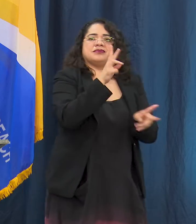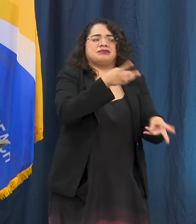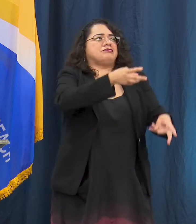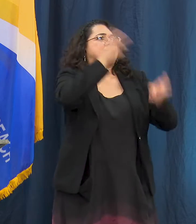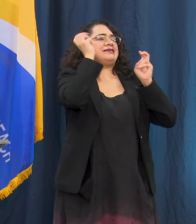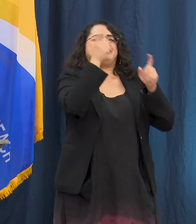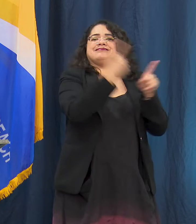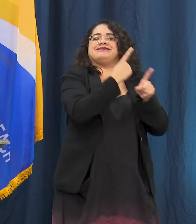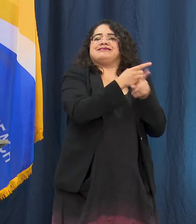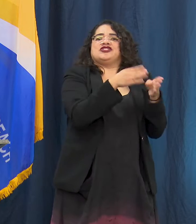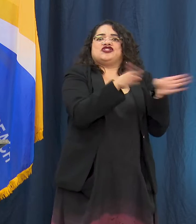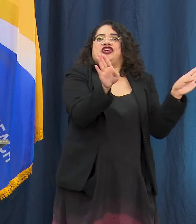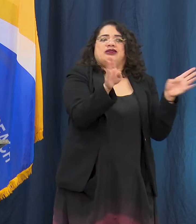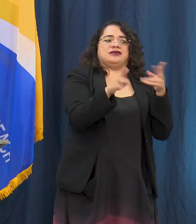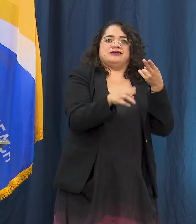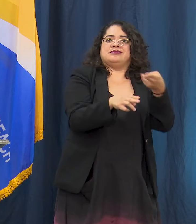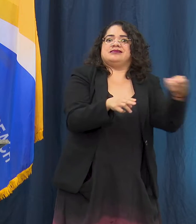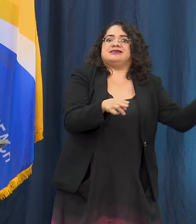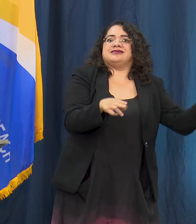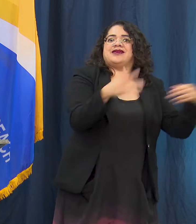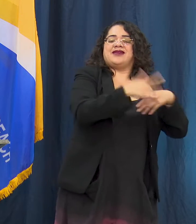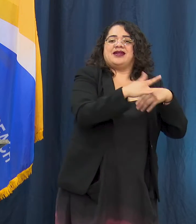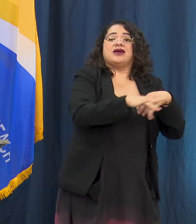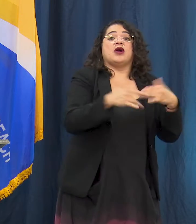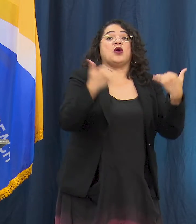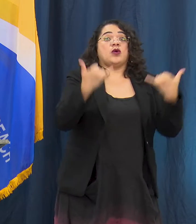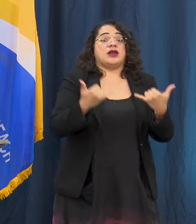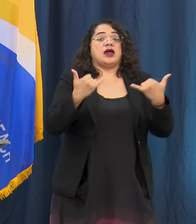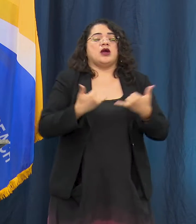what we're finding is we are doing more and more testing within our skilled